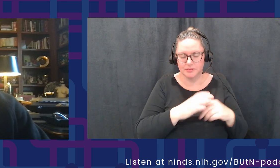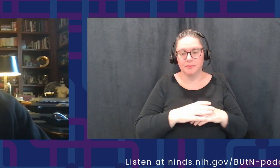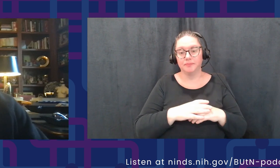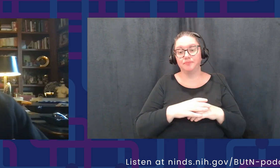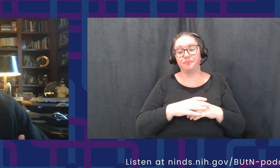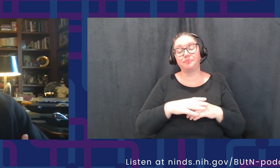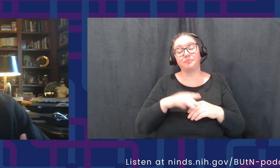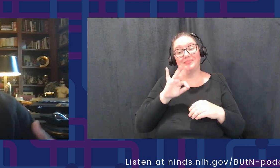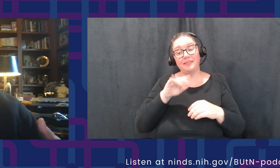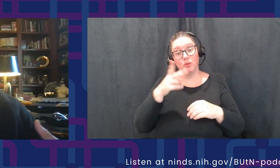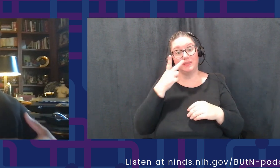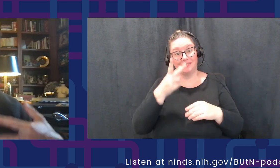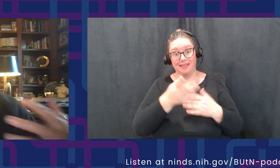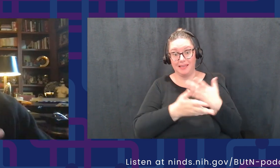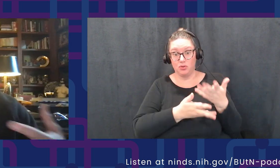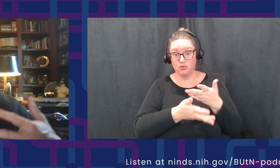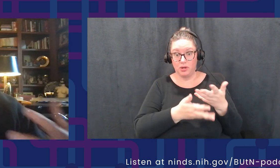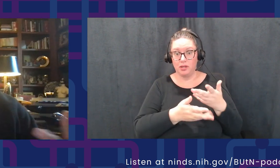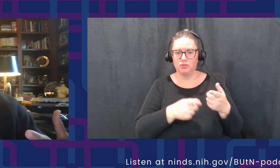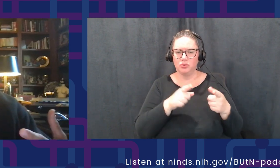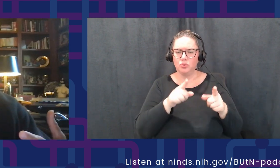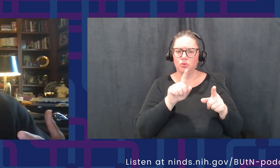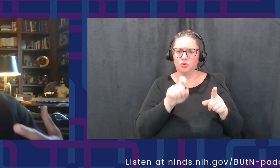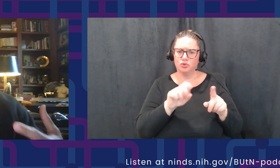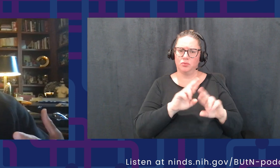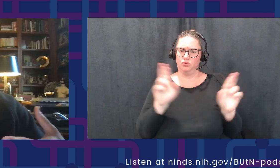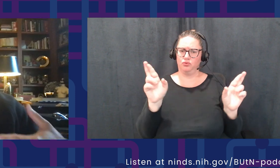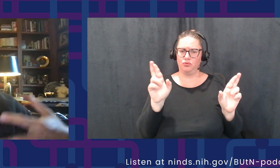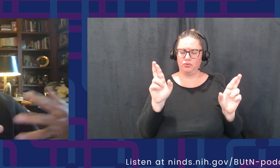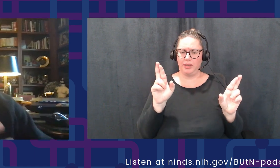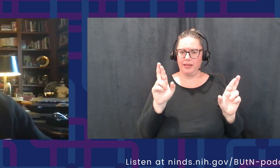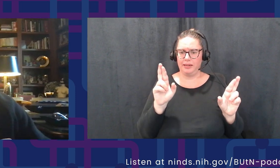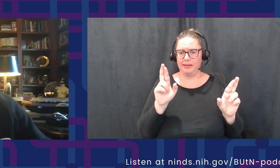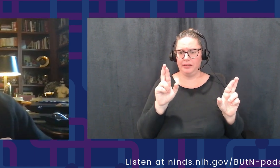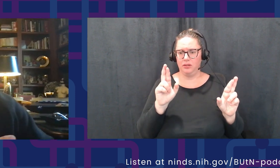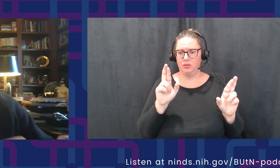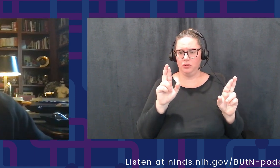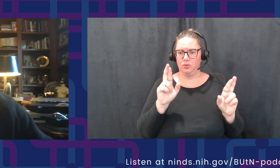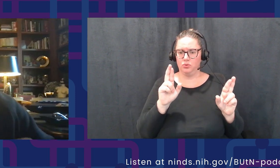And at the same time, if you see that interaction, you should be ready to